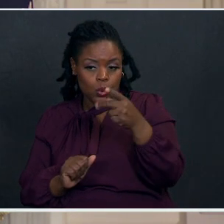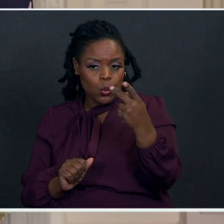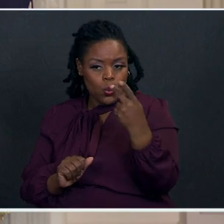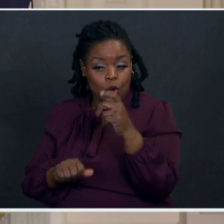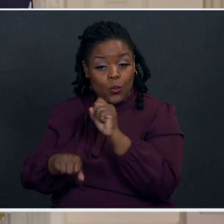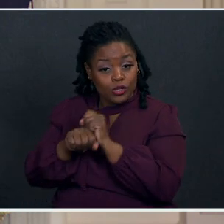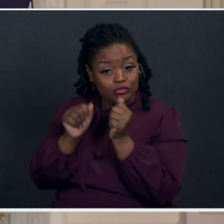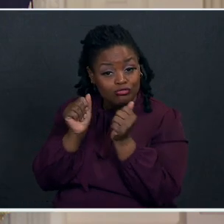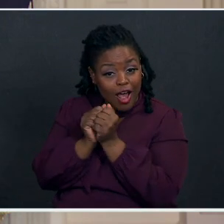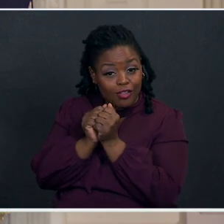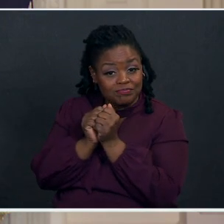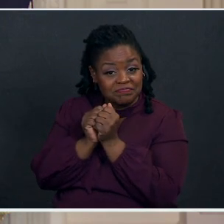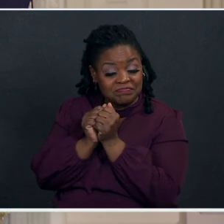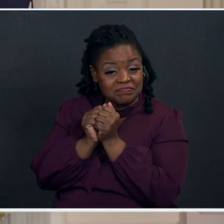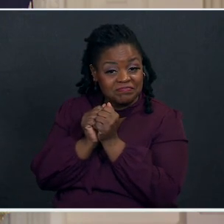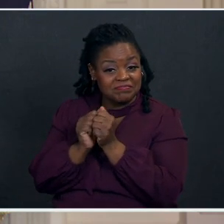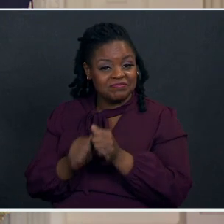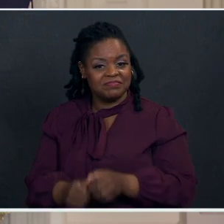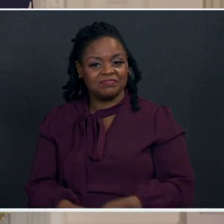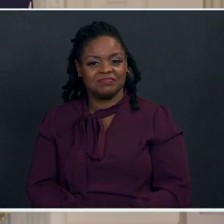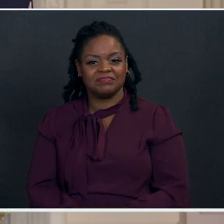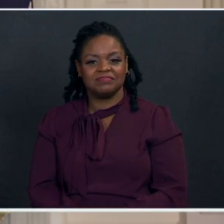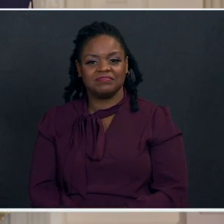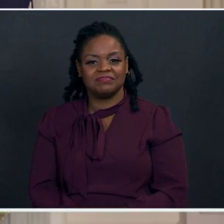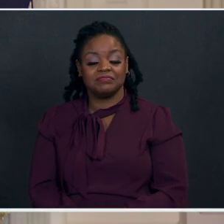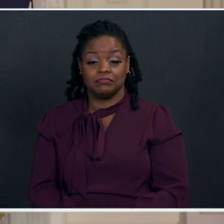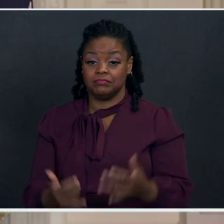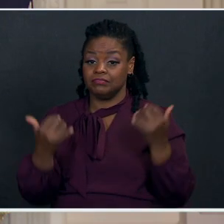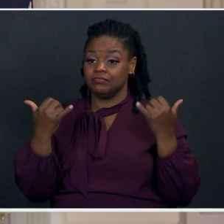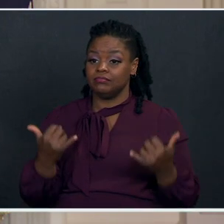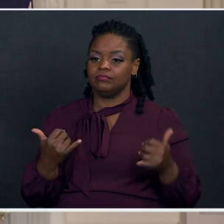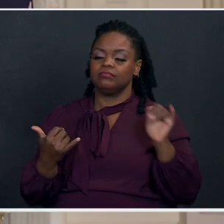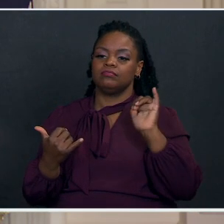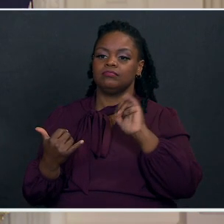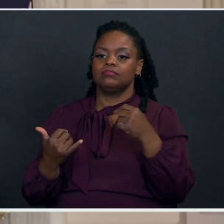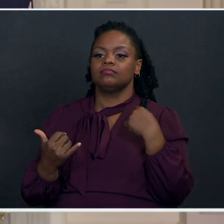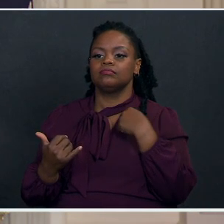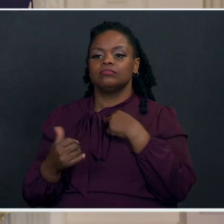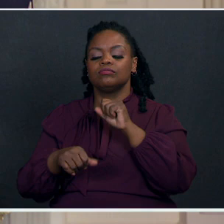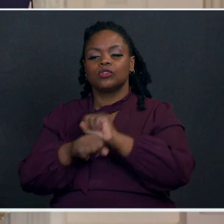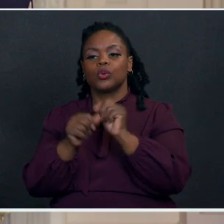Now, today's executive order also directs the Secretary of the Interior to stop issuing new oil